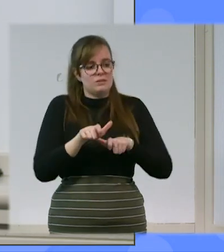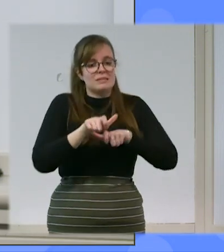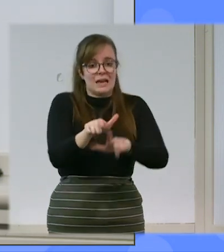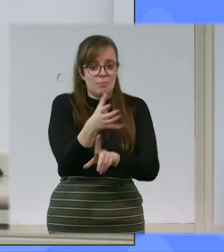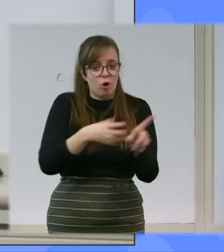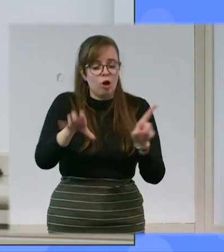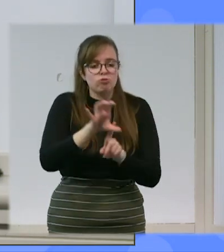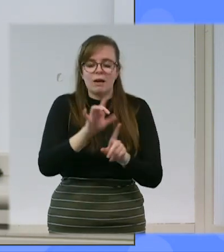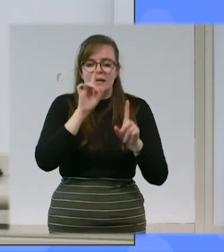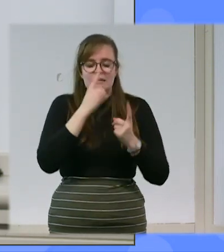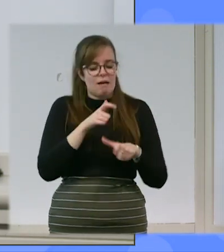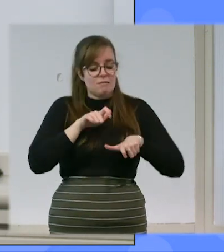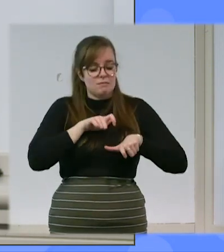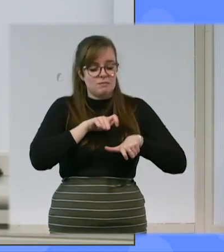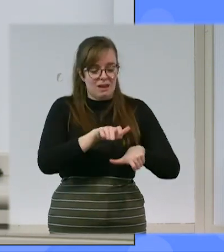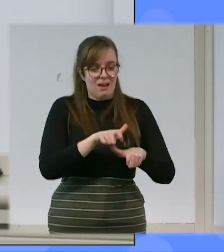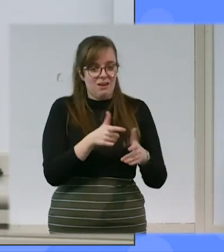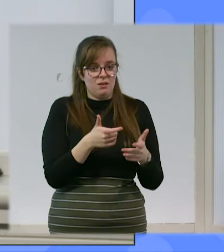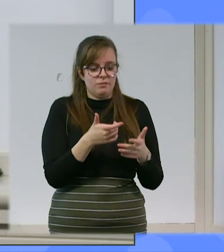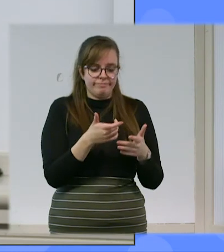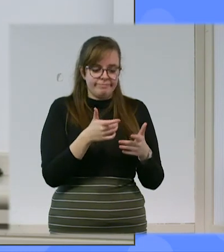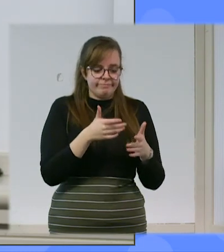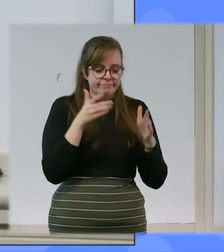stay in the territory of sticking-plaster